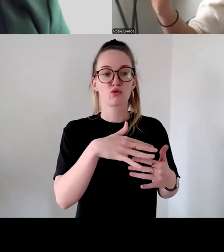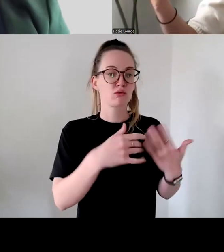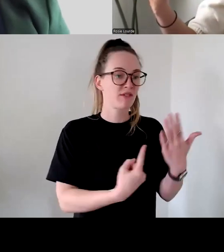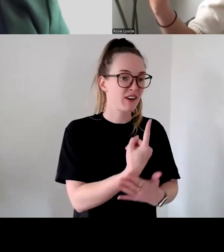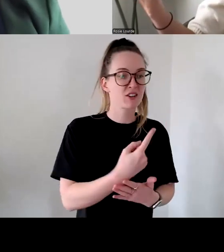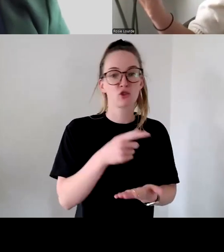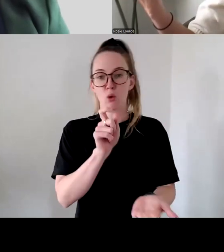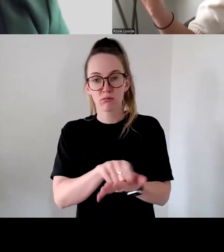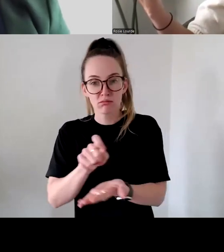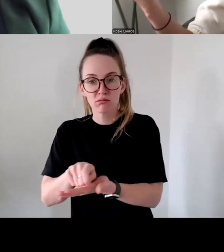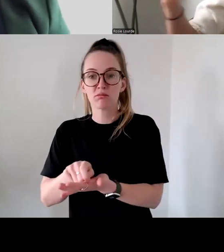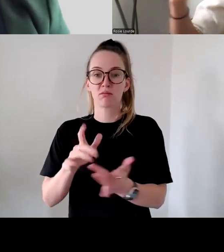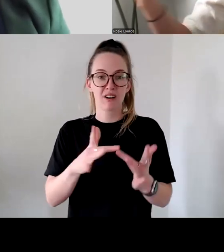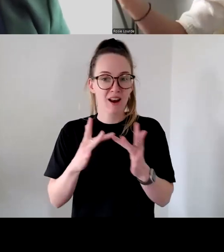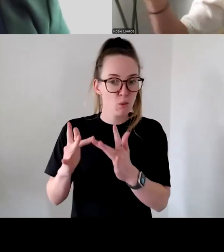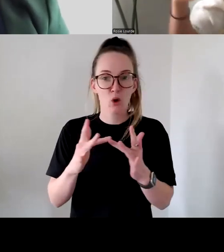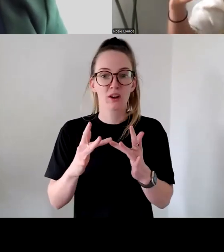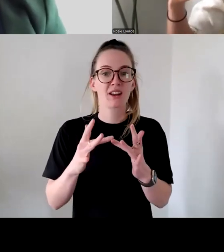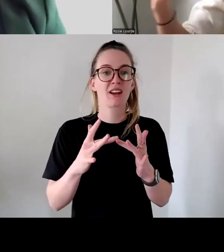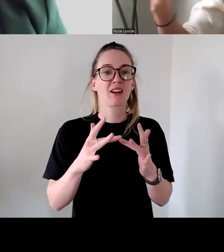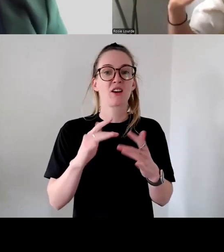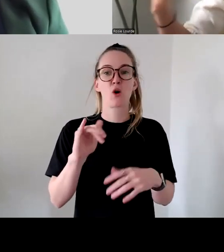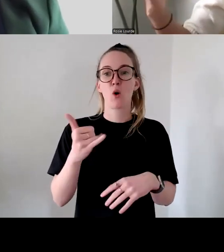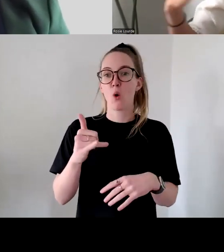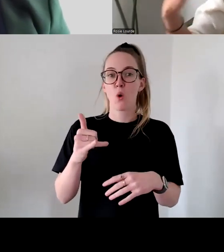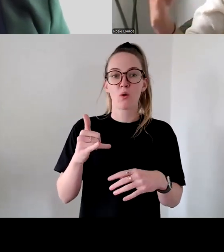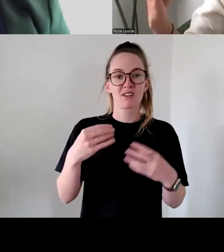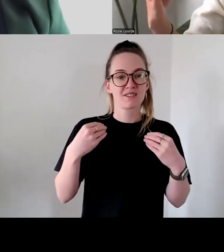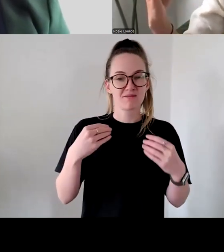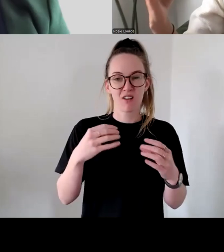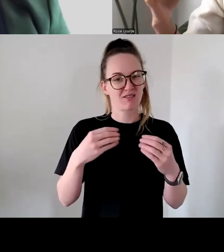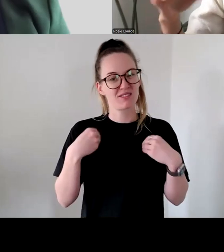a significant amount of power or they are as stakeholder in a company someone is working in,